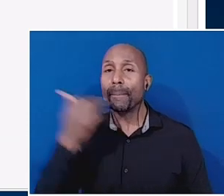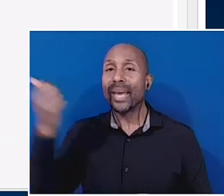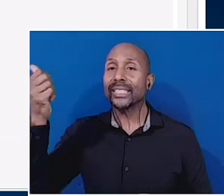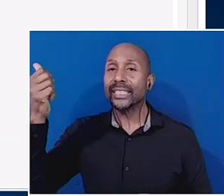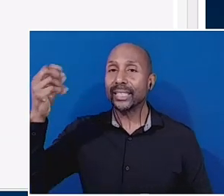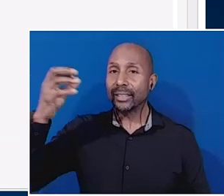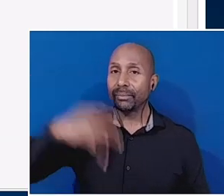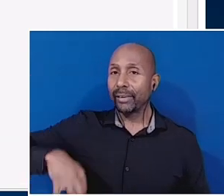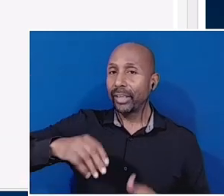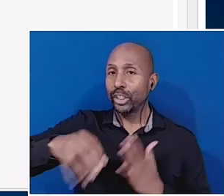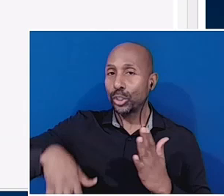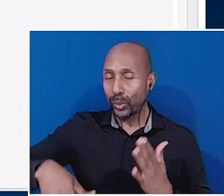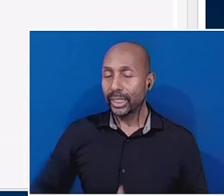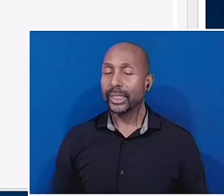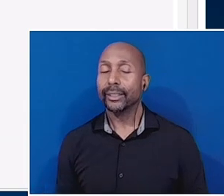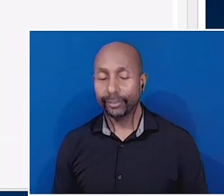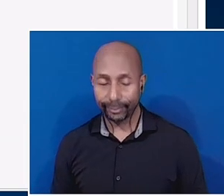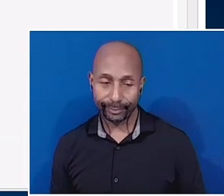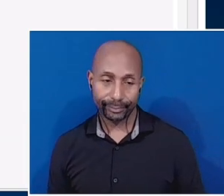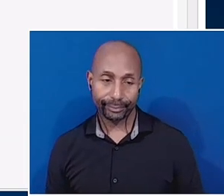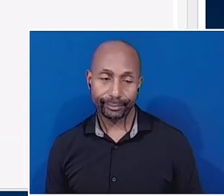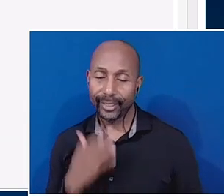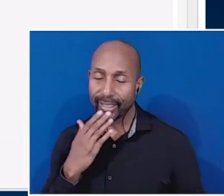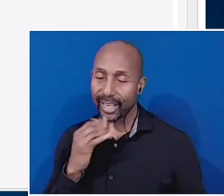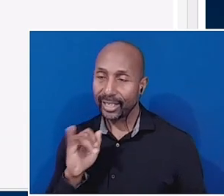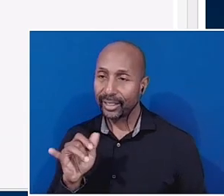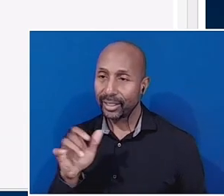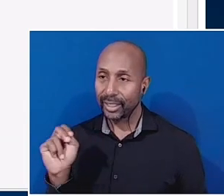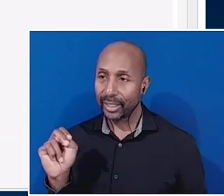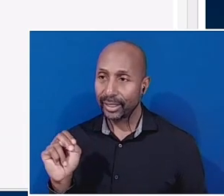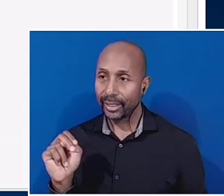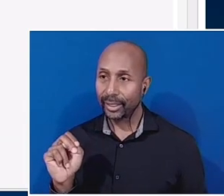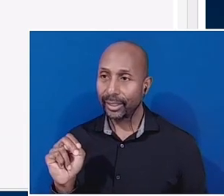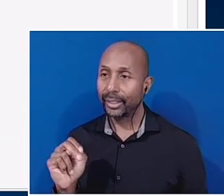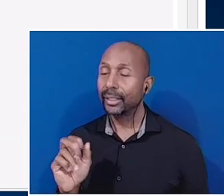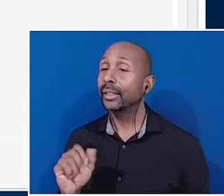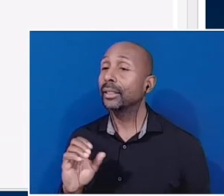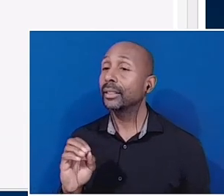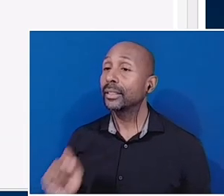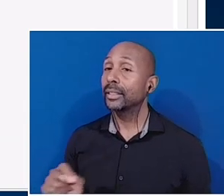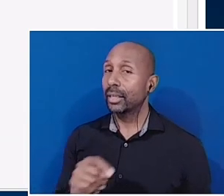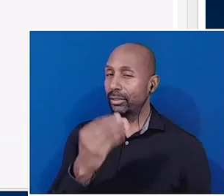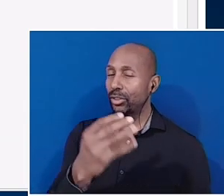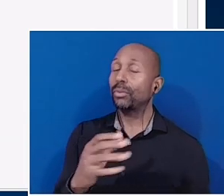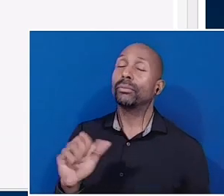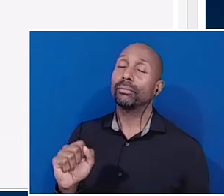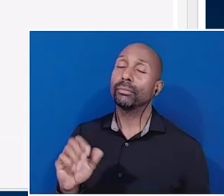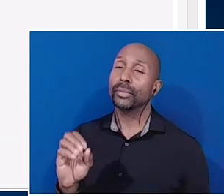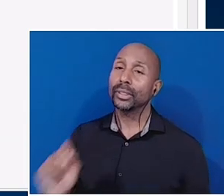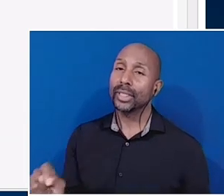Thanks, Jillian. I just want to make a note that Scott Dolan has come back to the table for private non-profits.